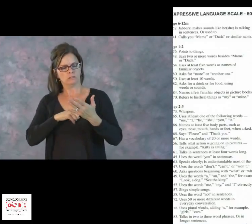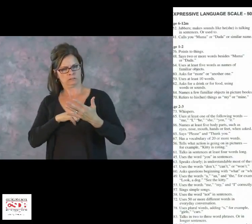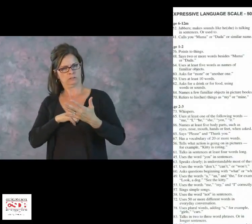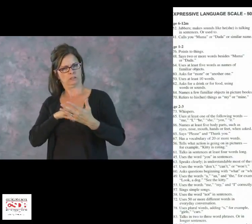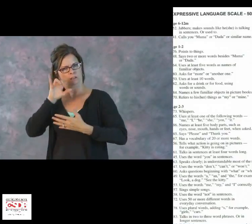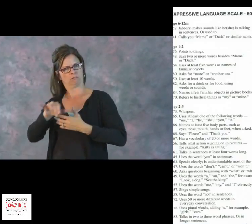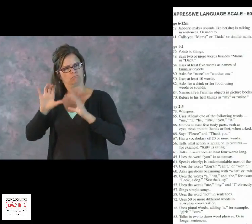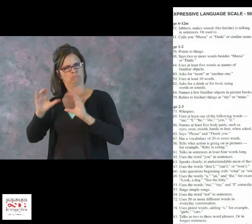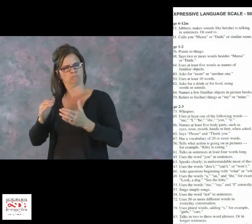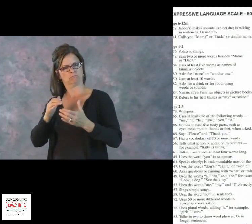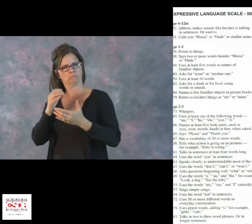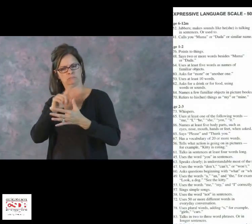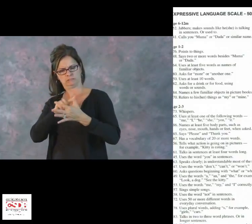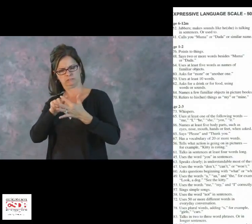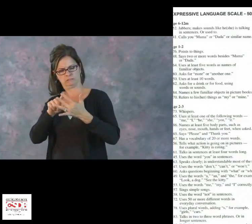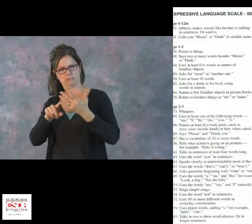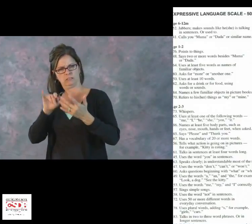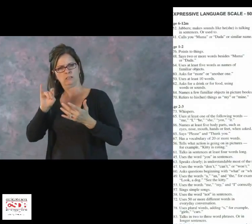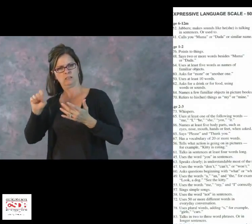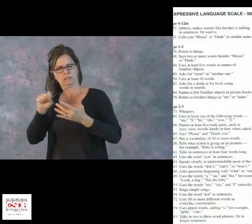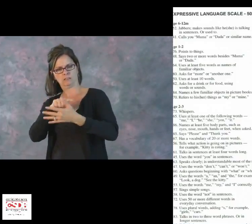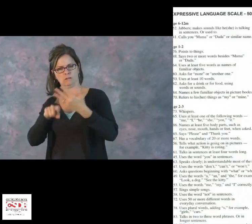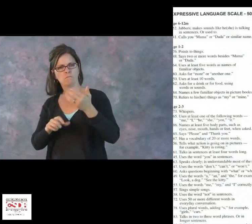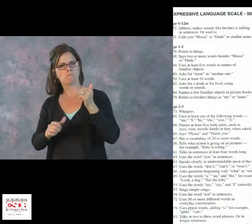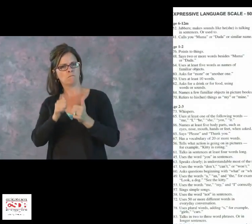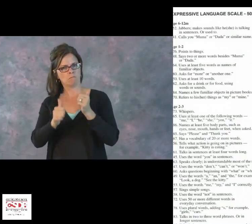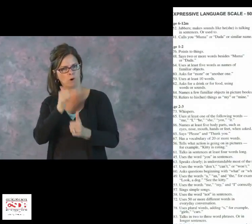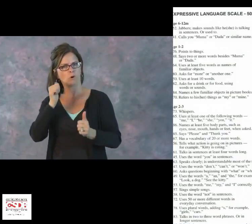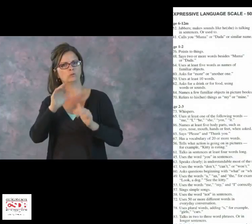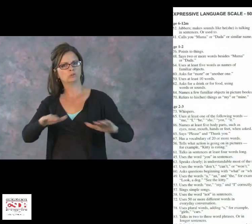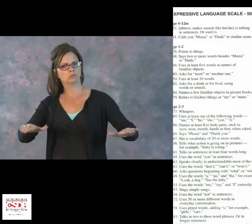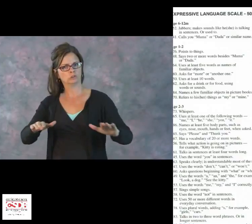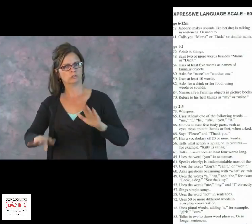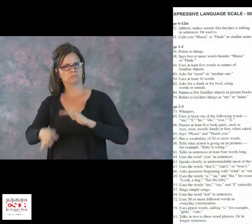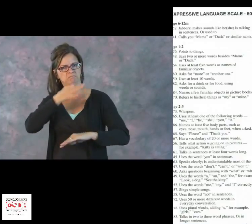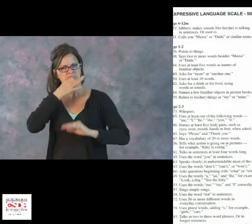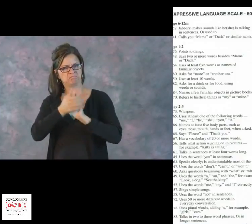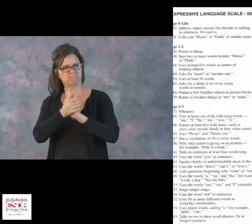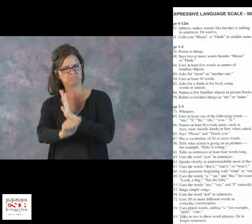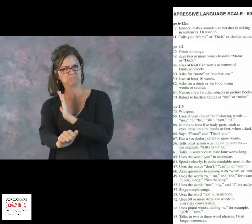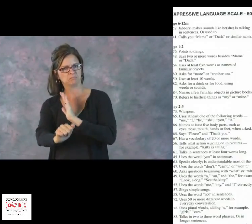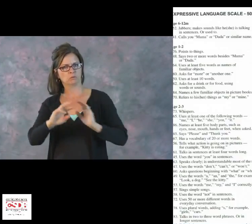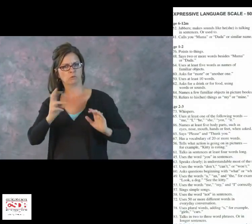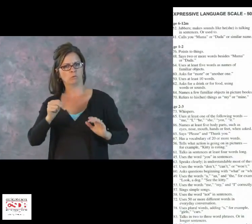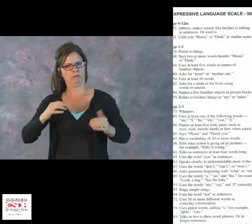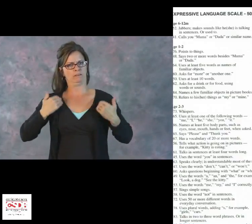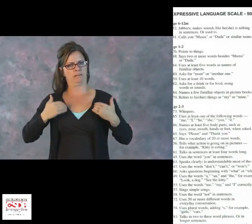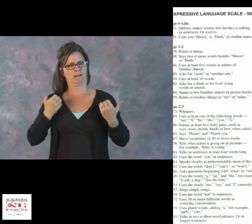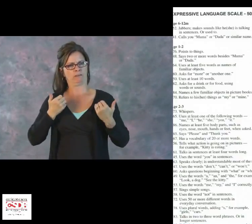that are actually mastered by most children, when they're younger than the child, whom I'm working with.